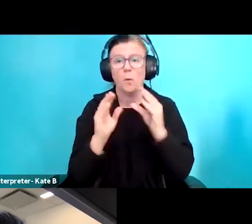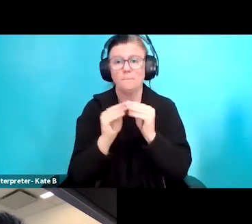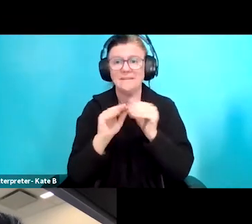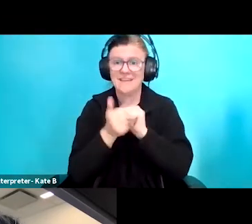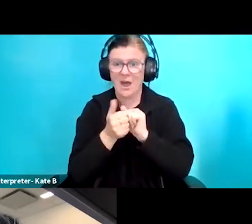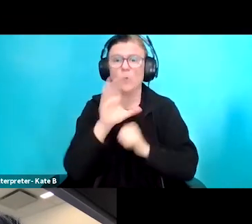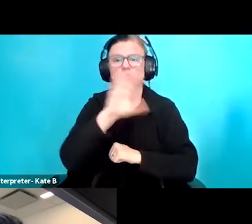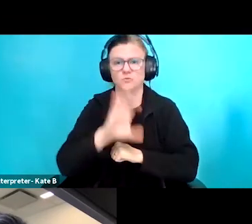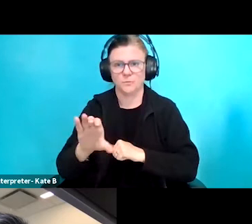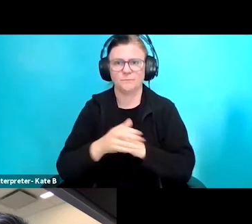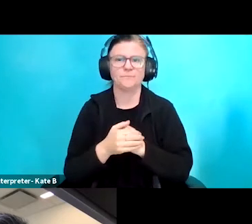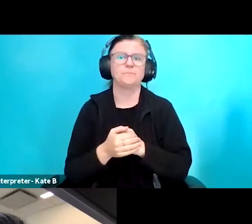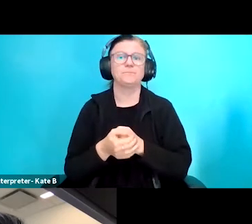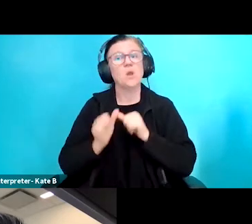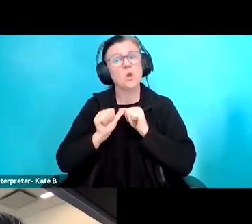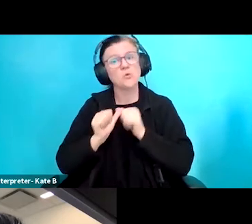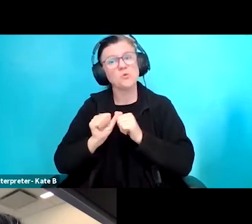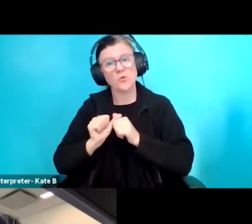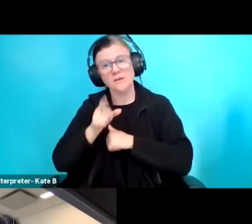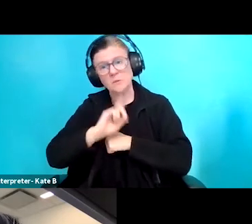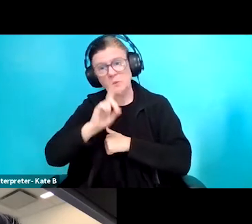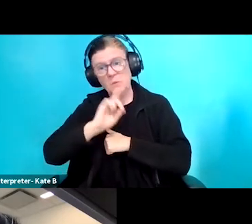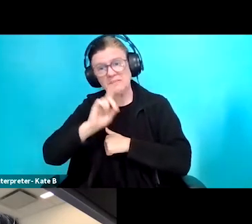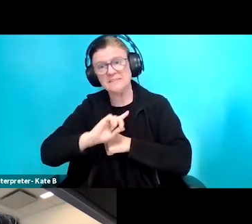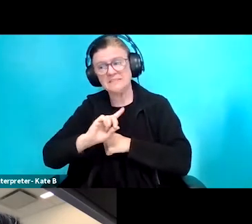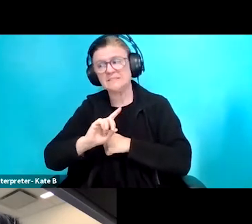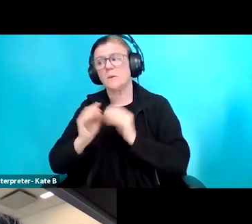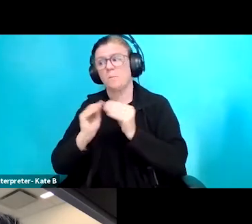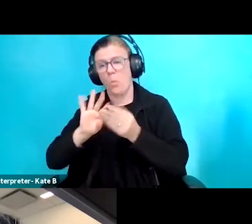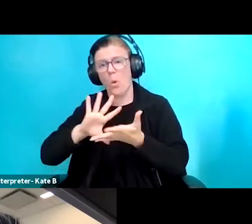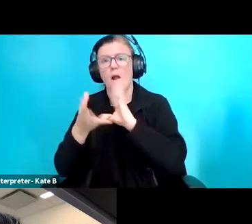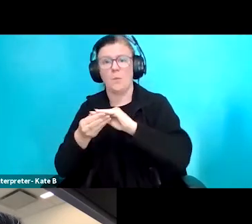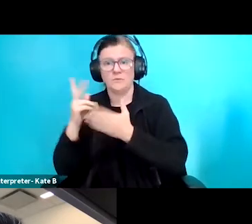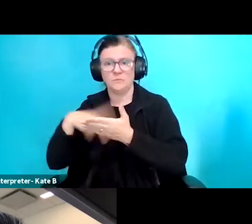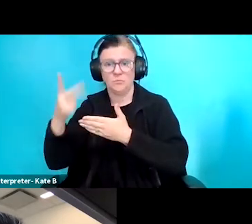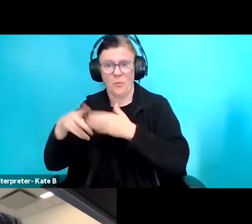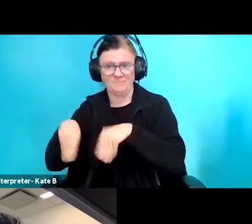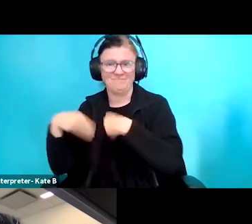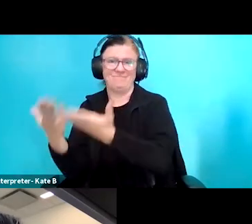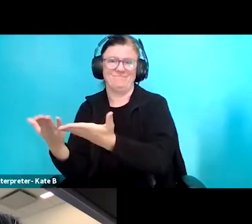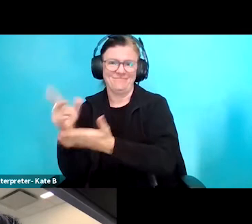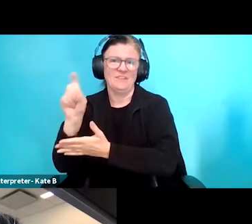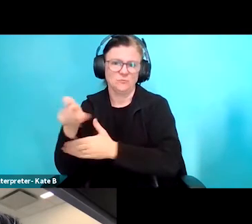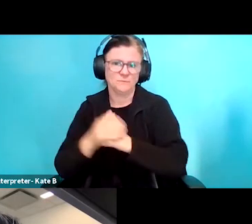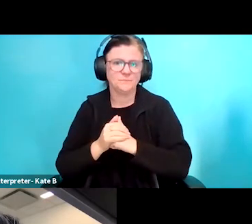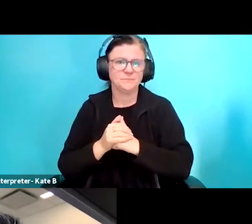Chronic loneliness, however, will require more comprehensive programming and CILs peer support